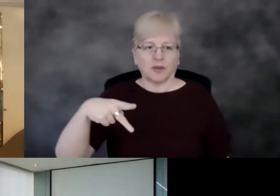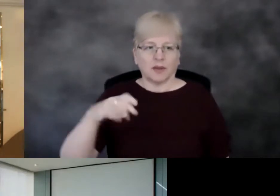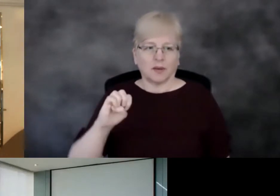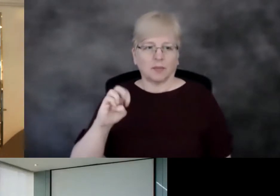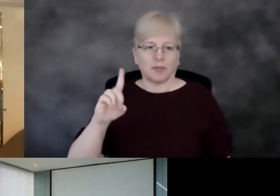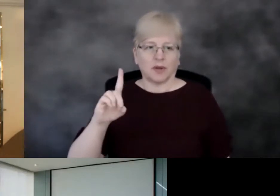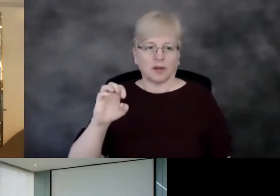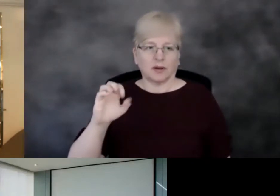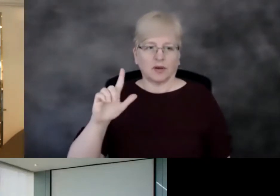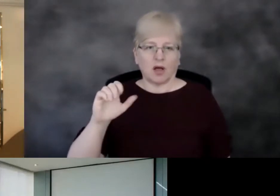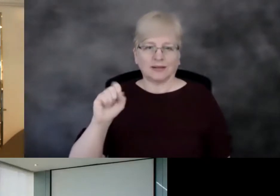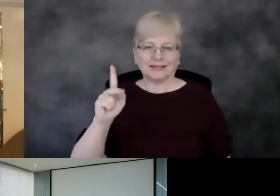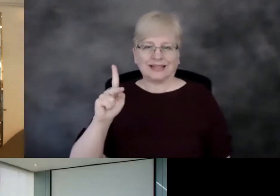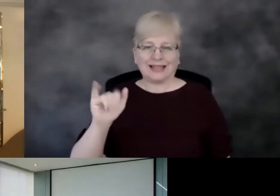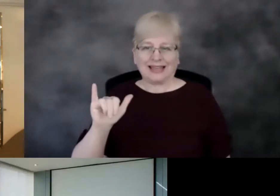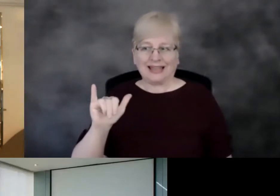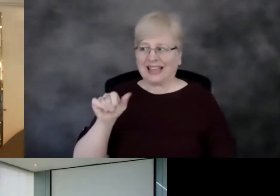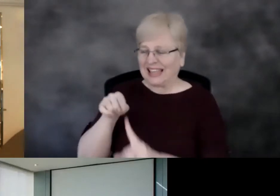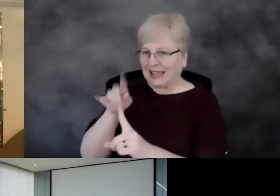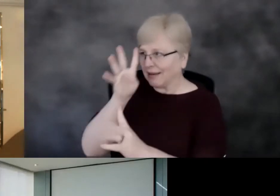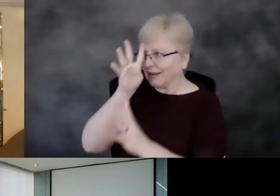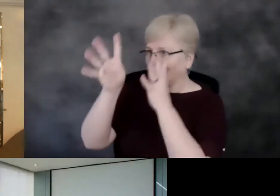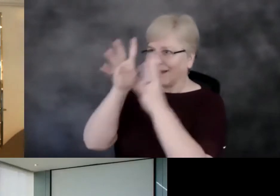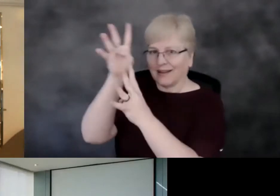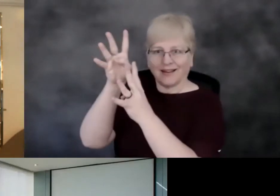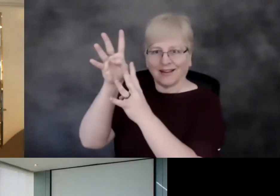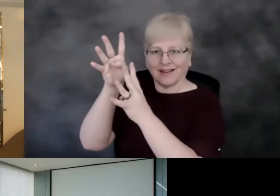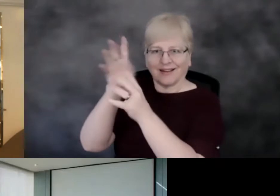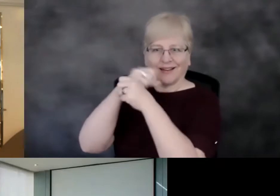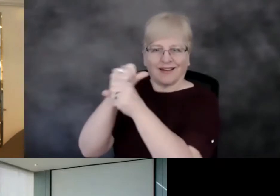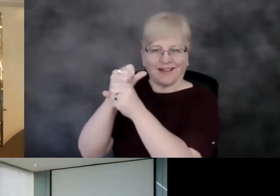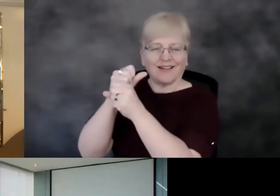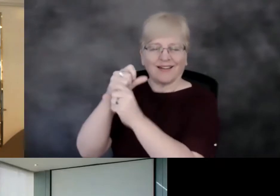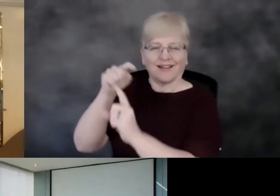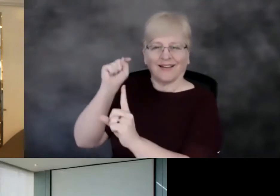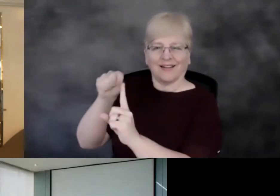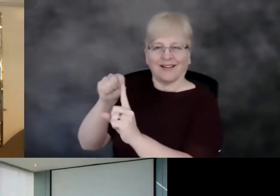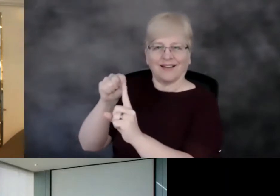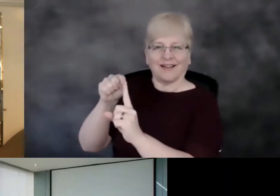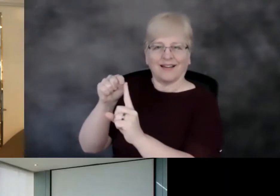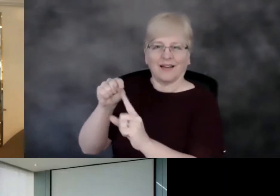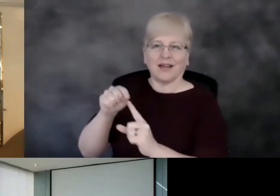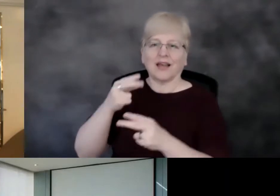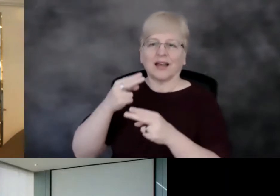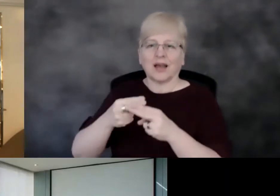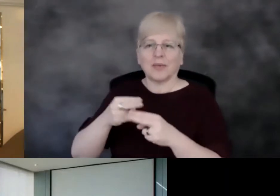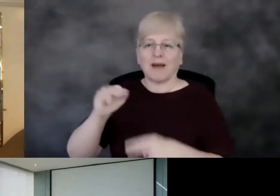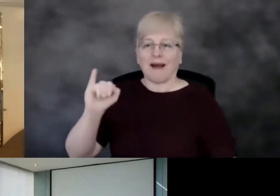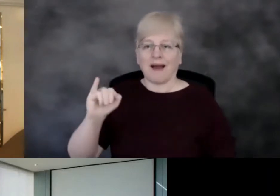the innovator and inventor of the company is iMuze and the interactive